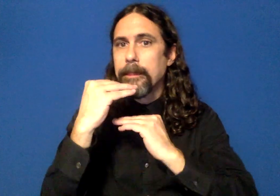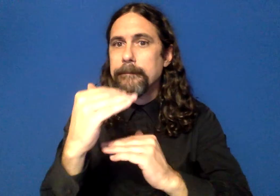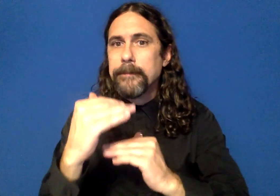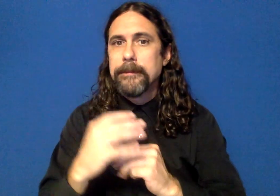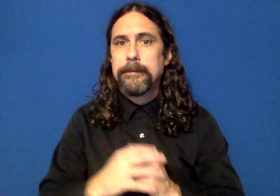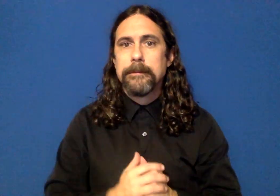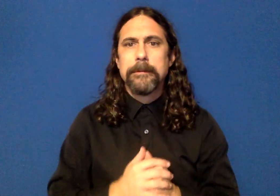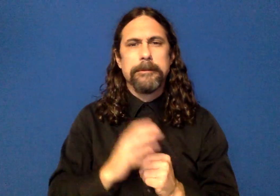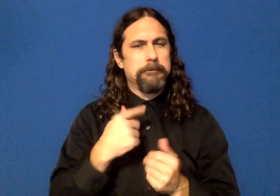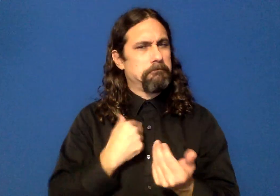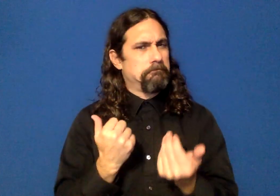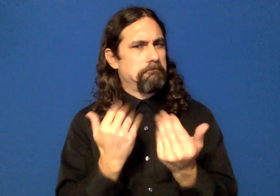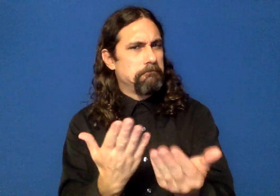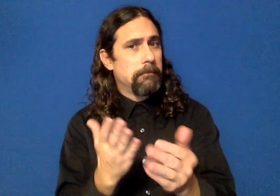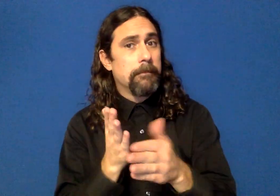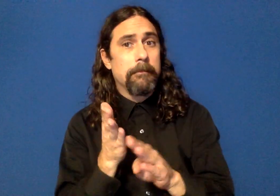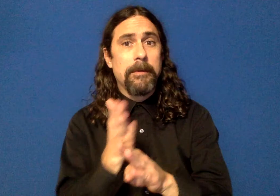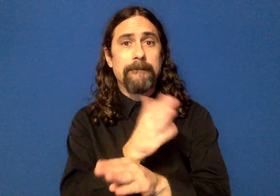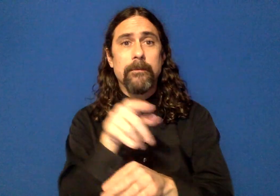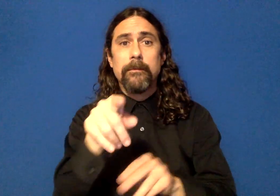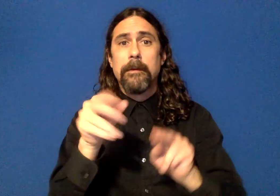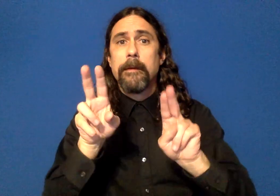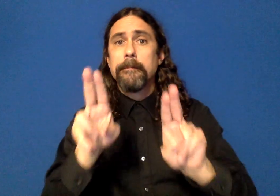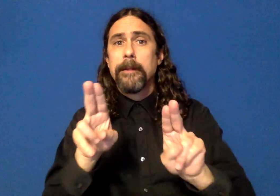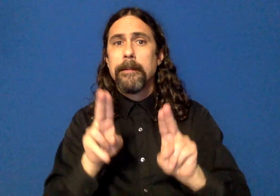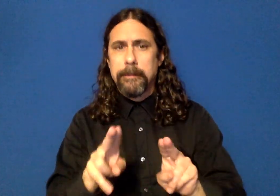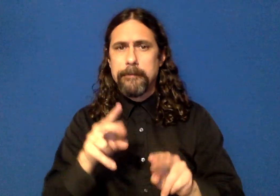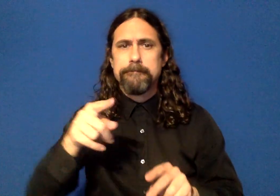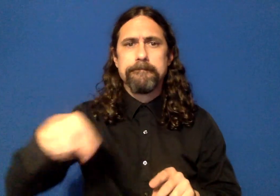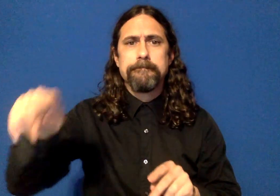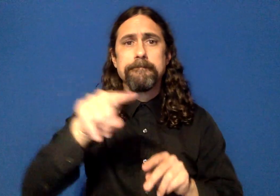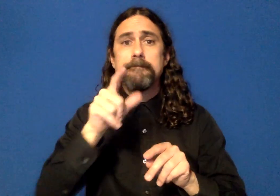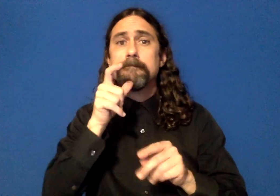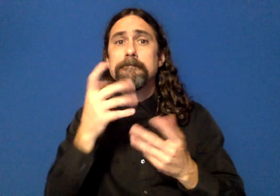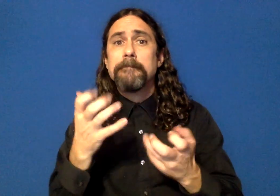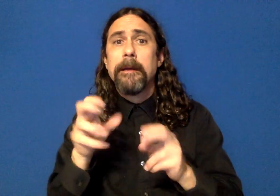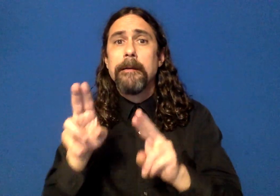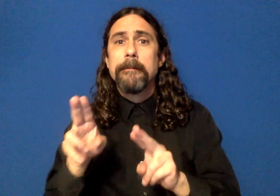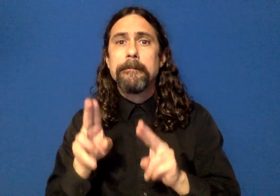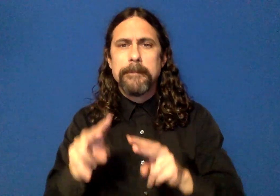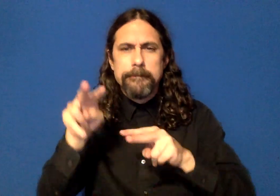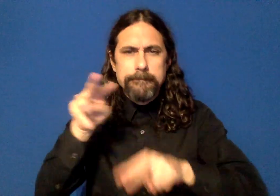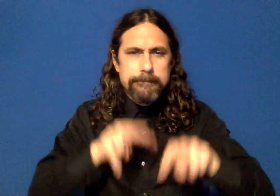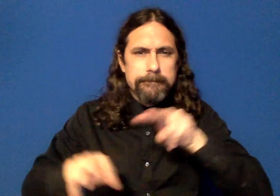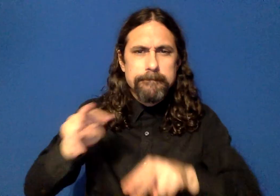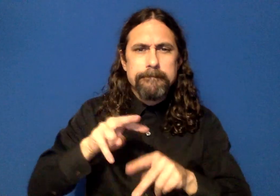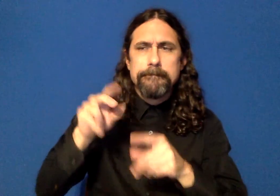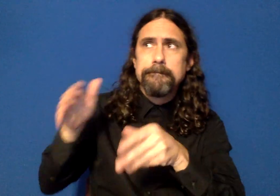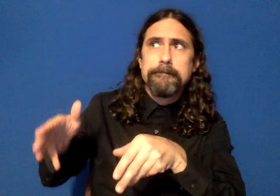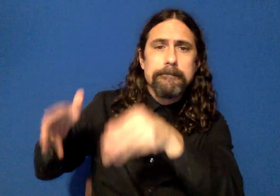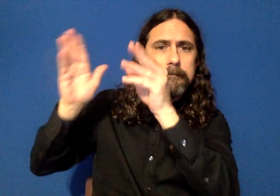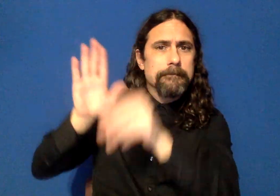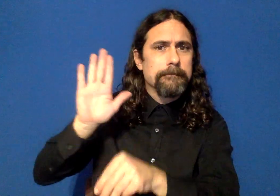development to another. We recommend that before applying, applicants review the project